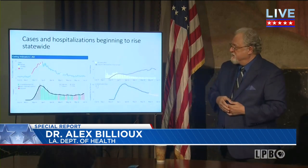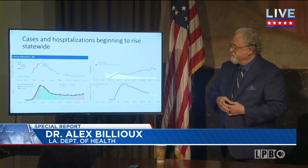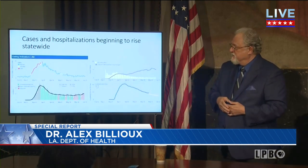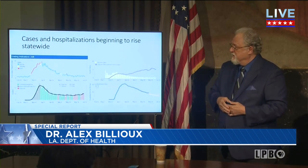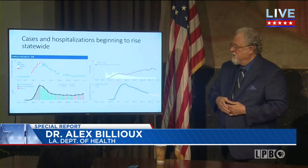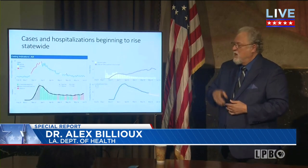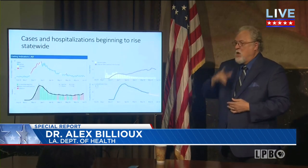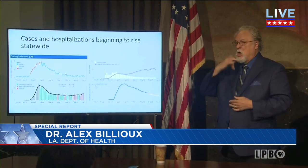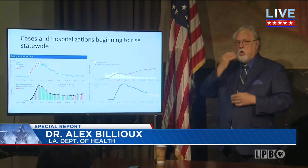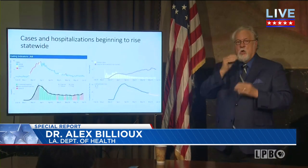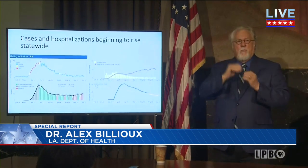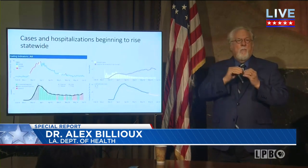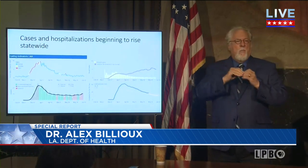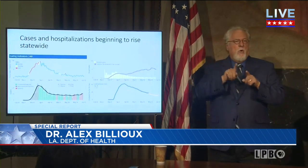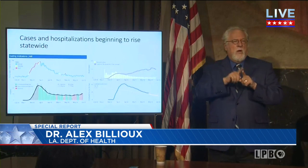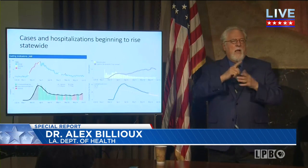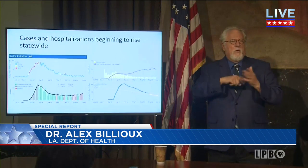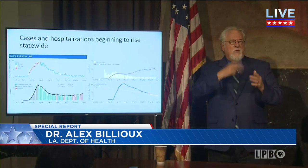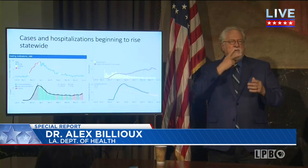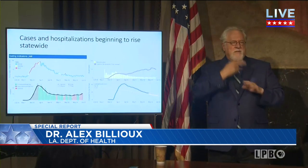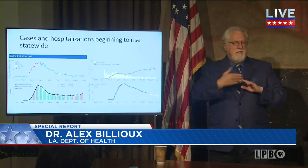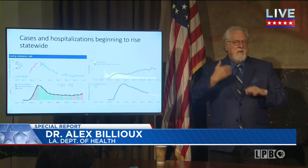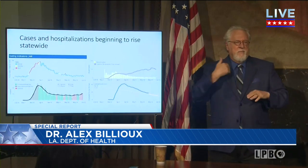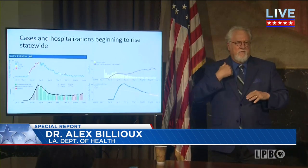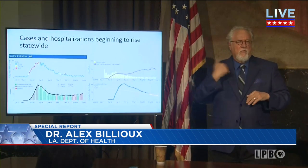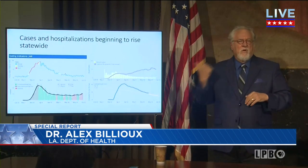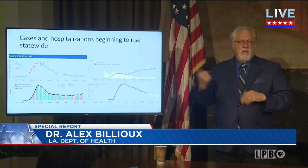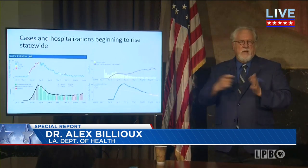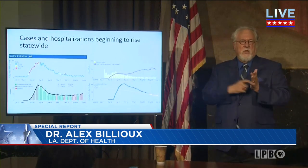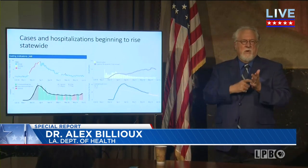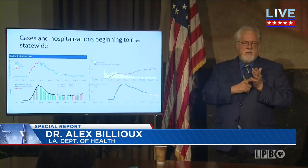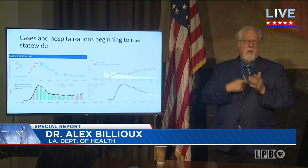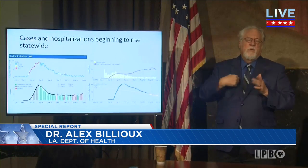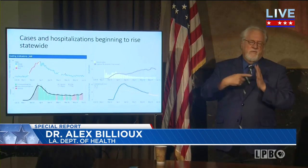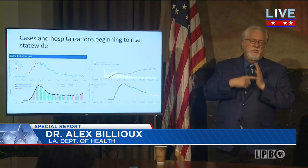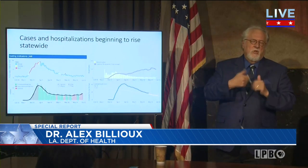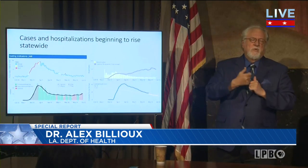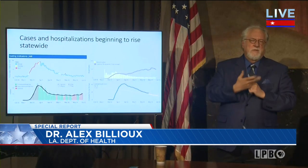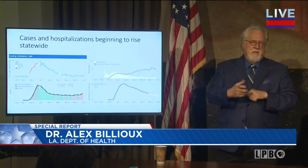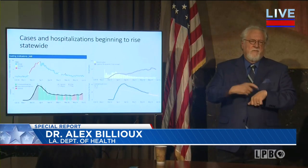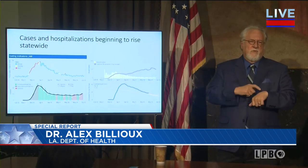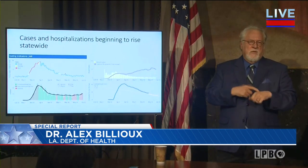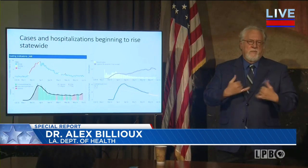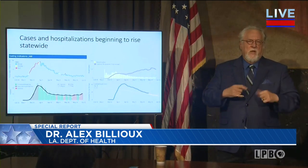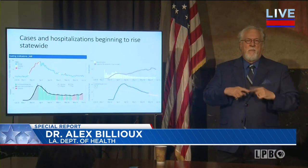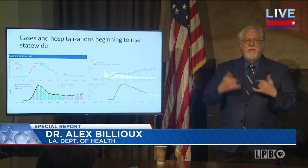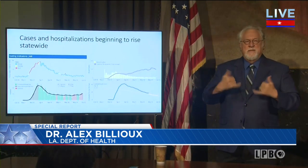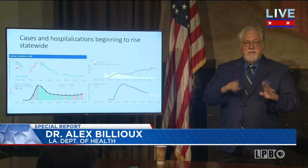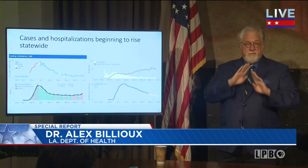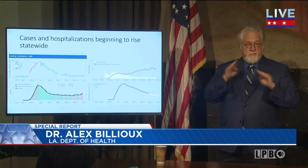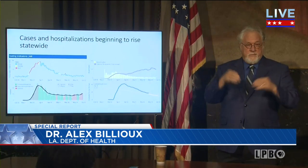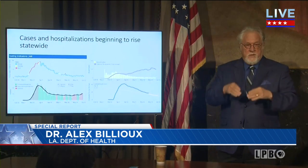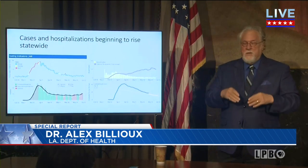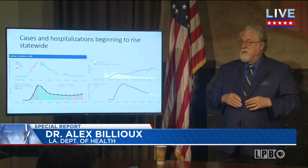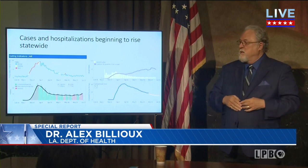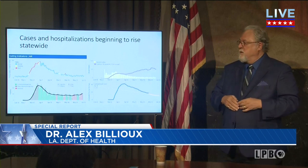IT'S DIFFUSELY SPREAD WHERE WE'RE SEEING THE SIGNIFICANT LEVEL OF NEW CASES EACH DAY.